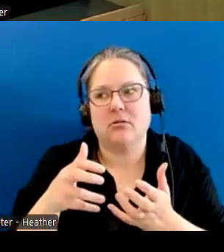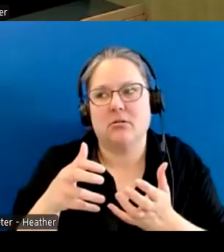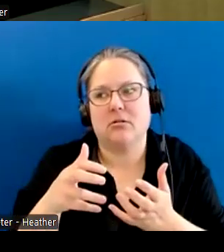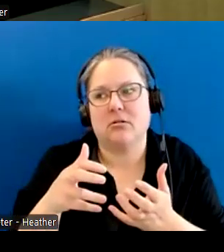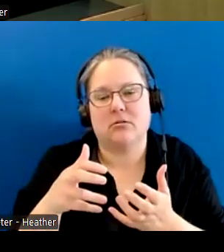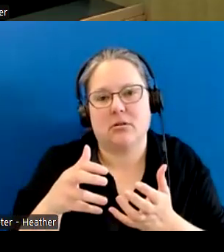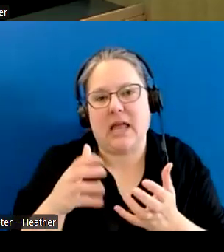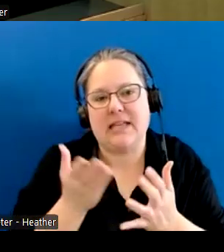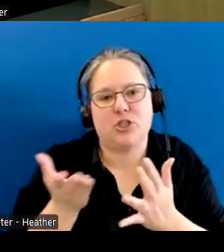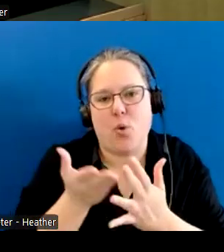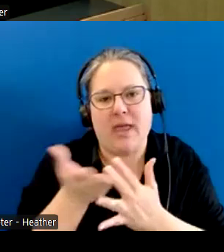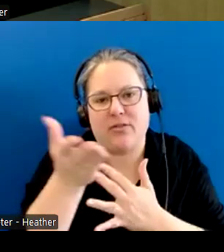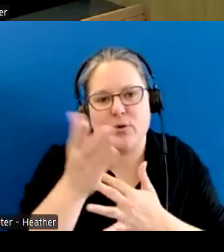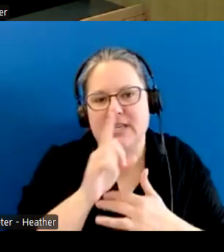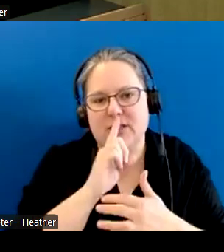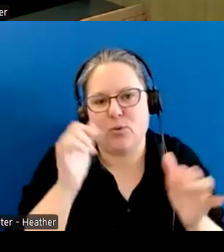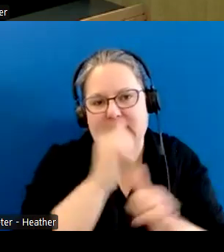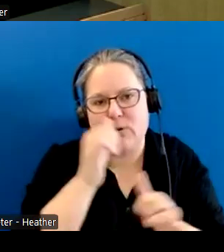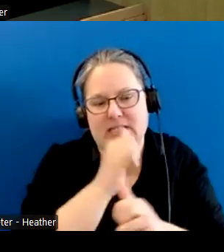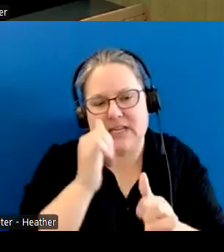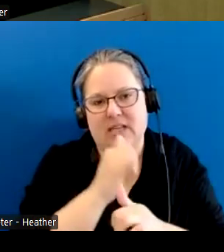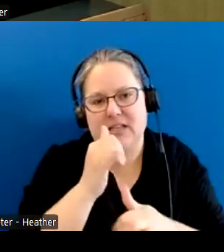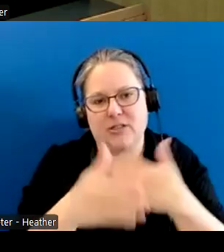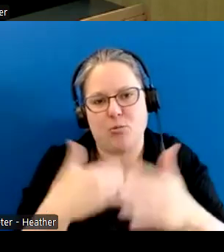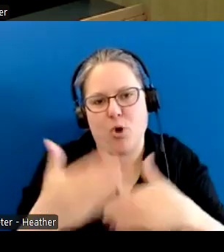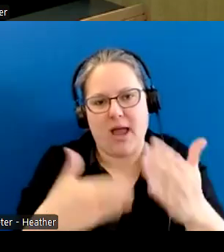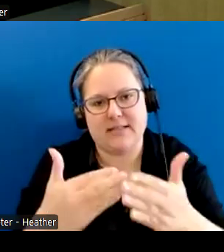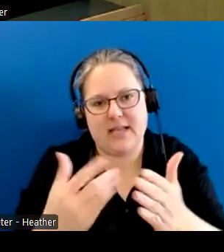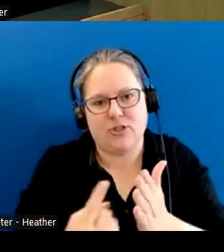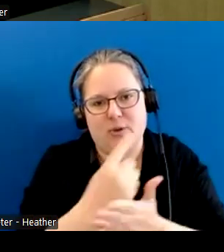going to get funded. It's just going through this ridiculous process of review that's slowing things